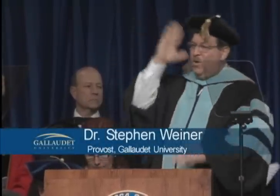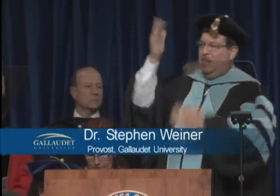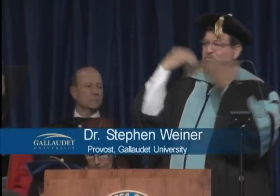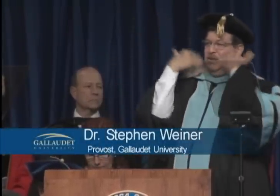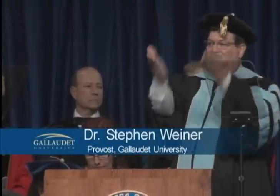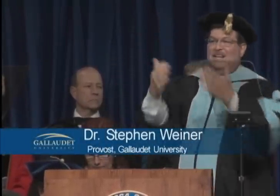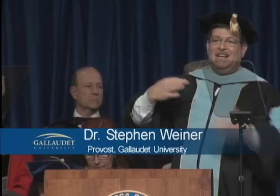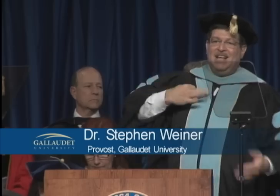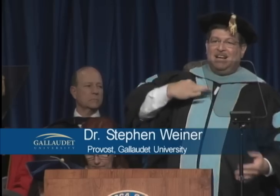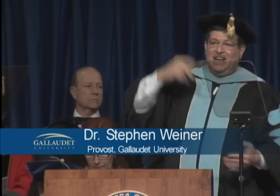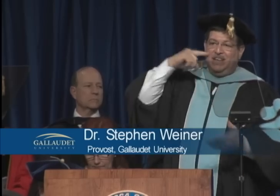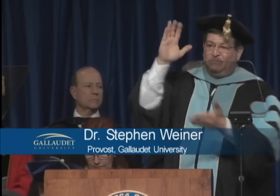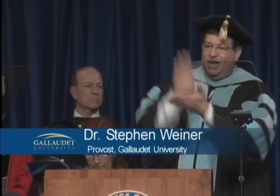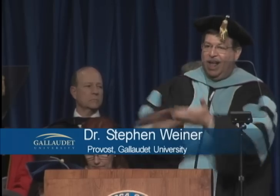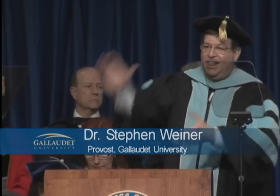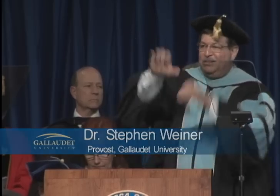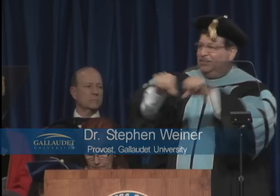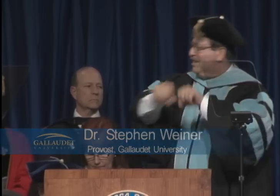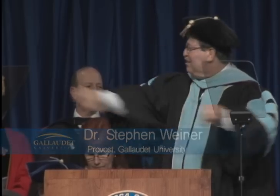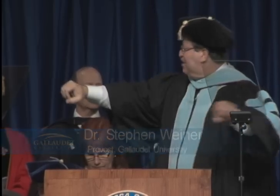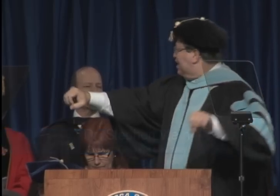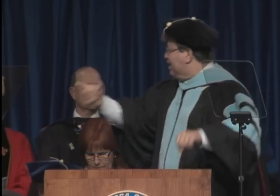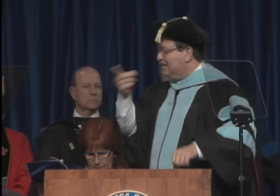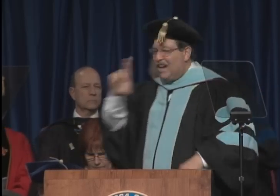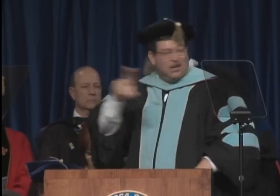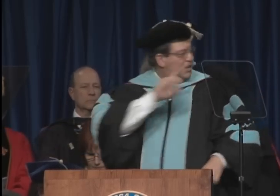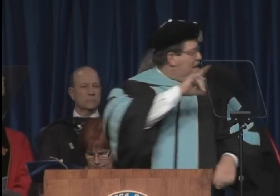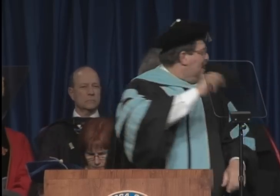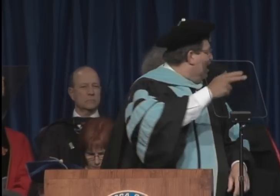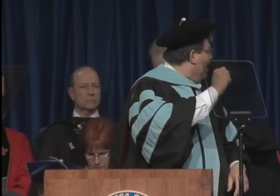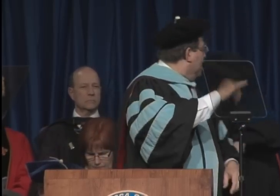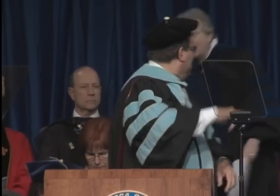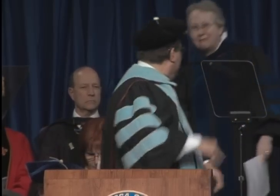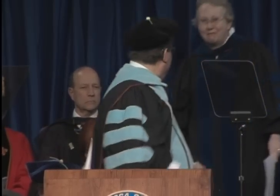who will present the candidates for collegiate degrees.